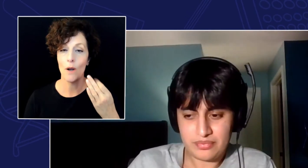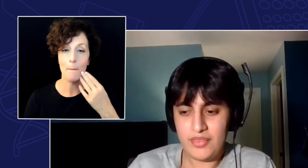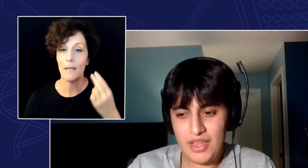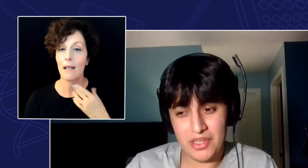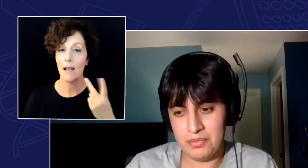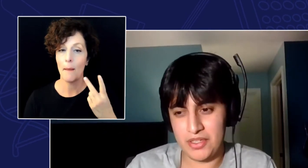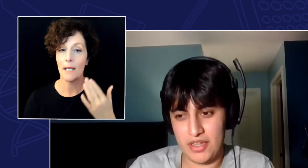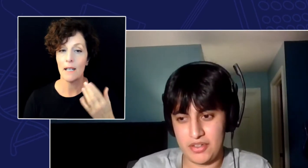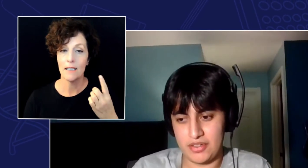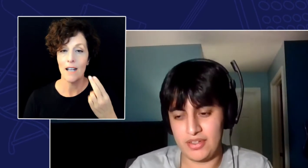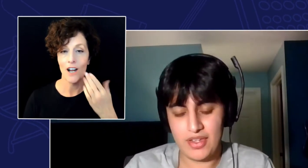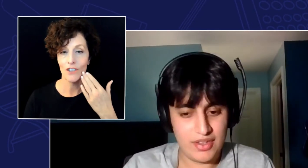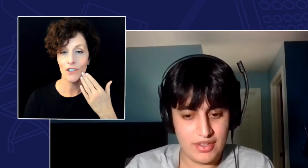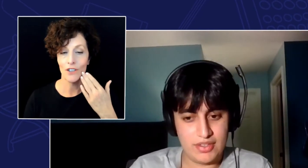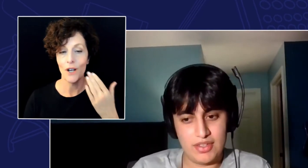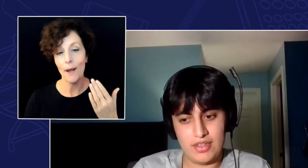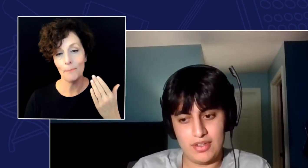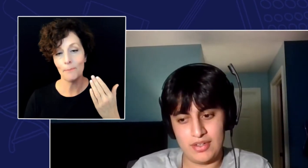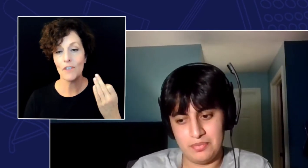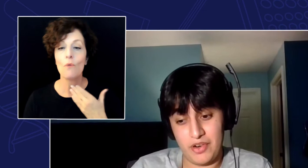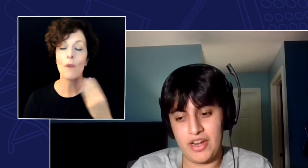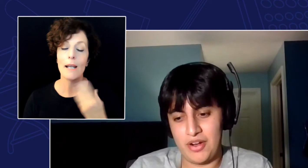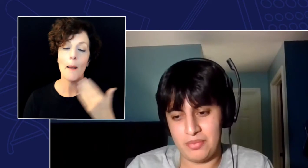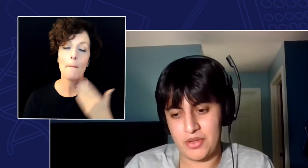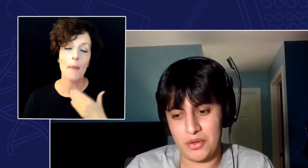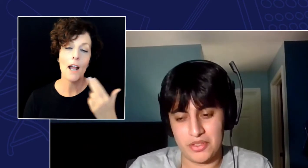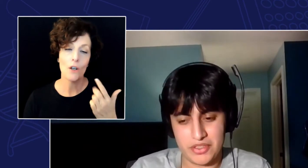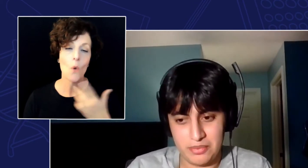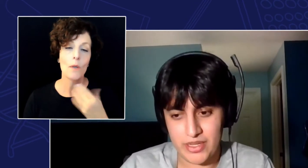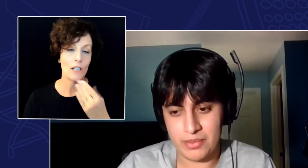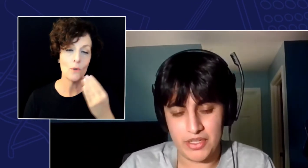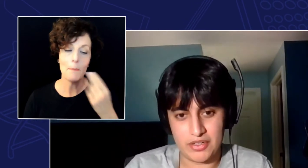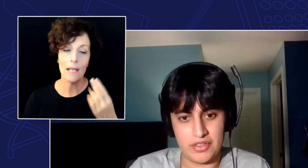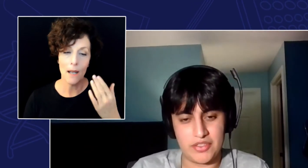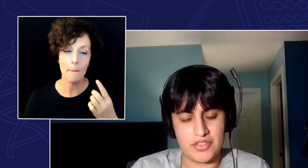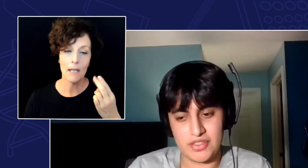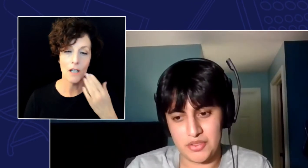becoming a doctor. Right now, my goal is to become a doctor, it’s really --